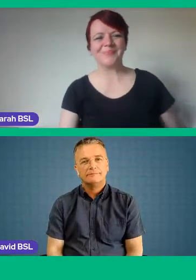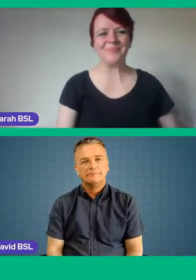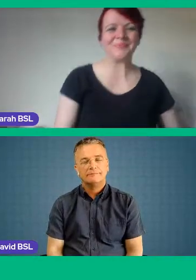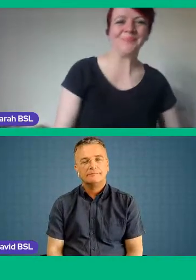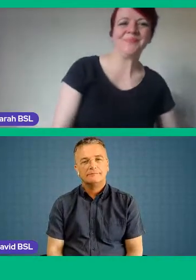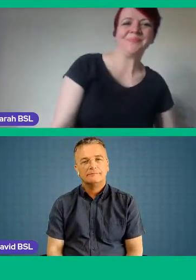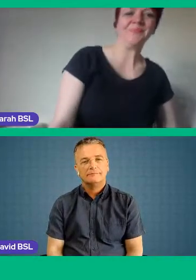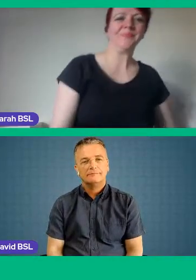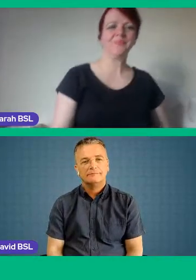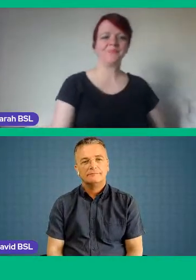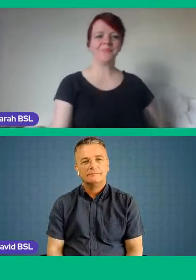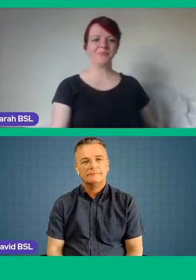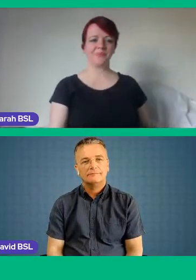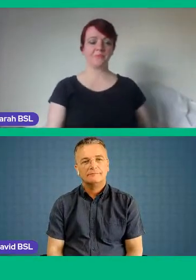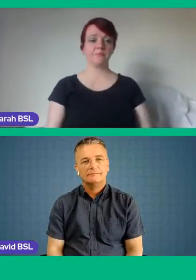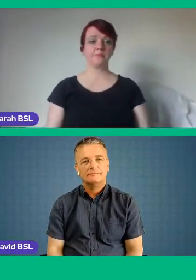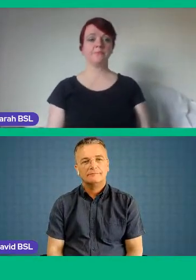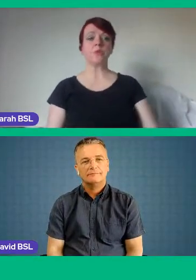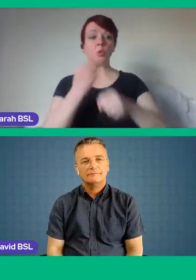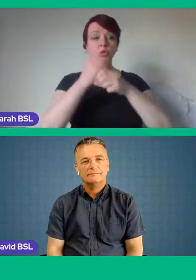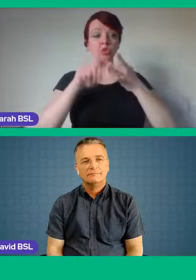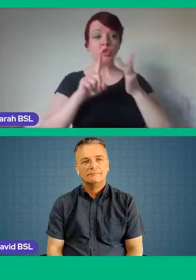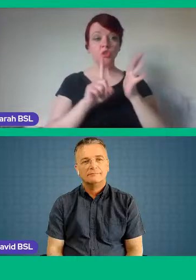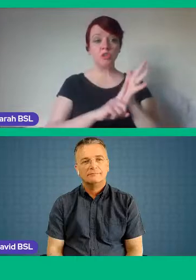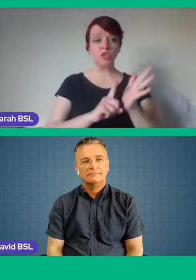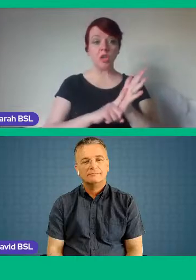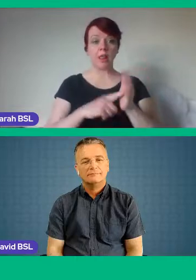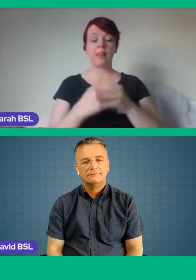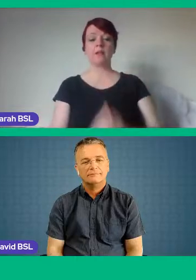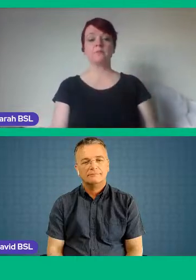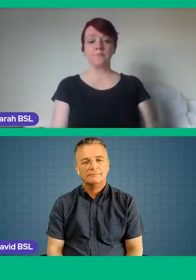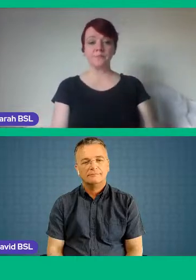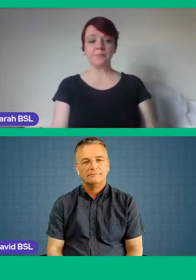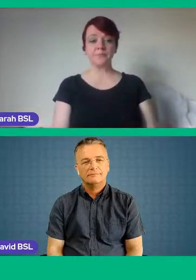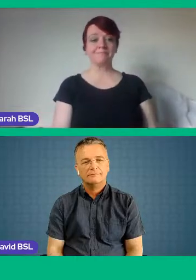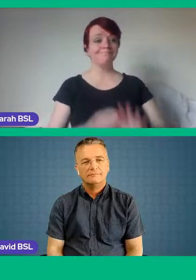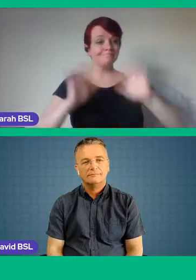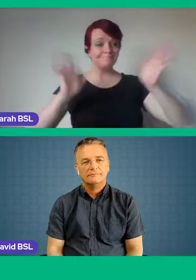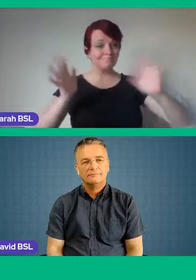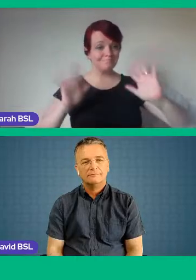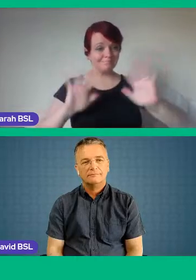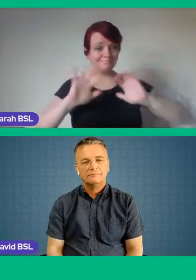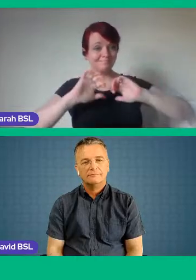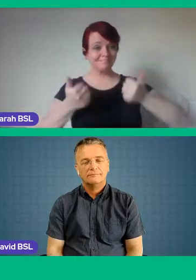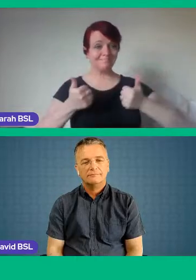will go into more detail in a little bit. Thank you so much Lloyd, I will ask Jill